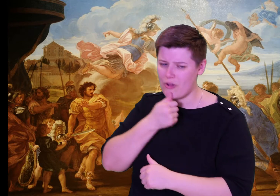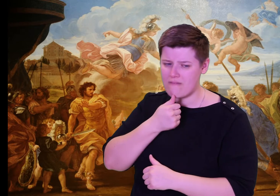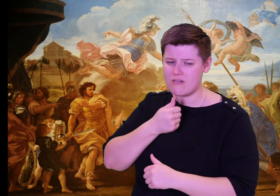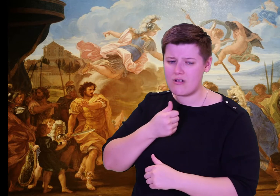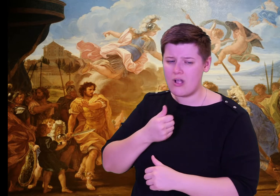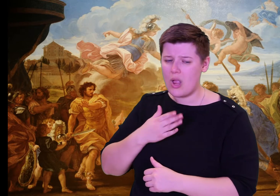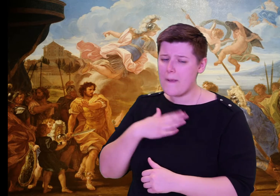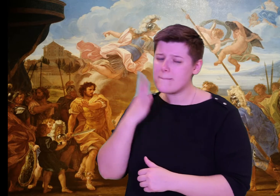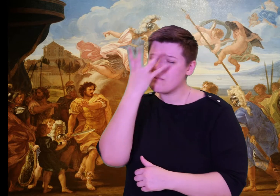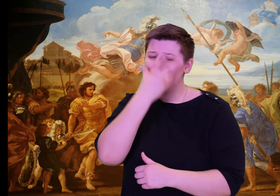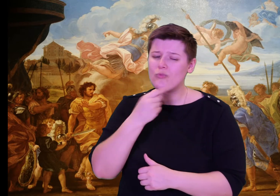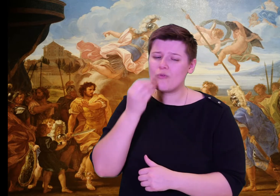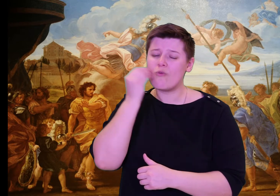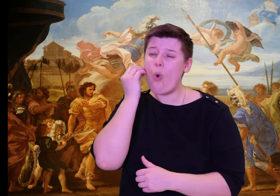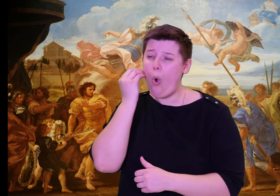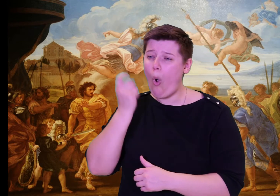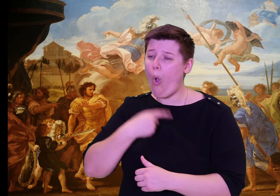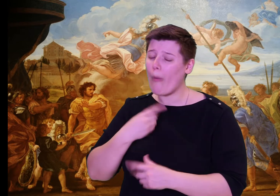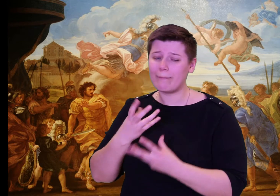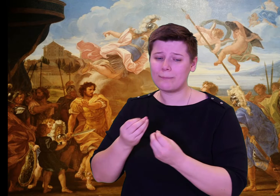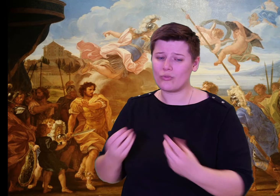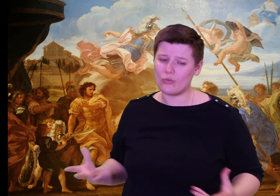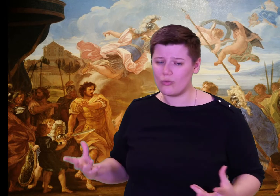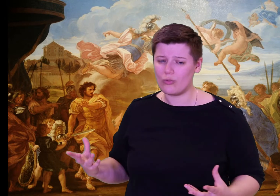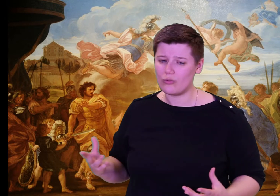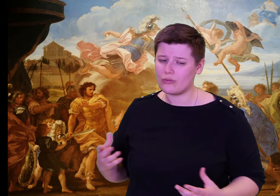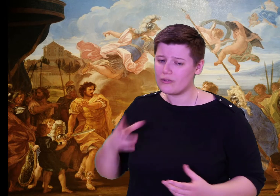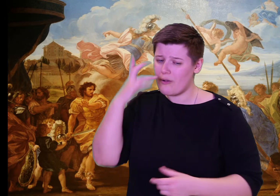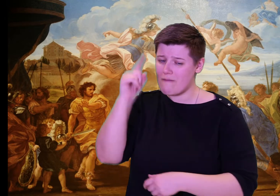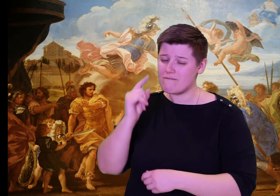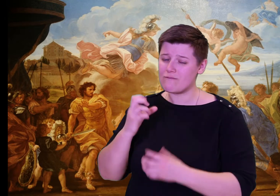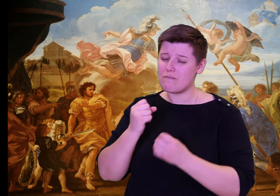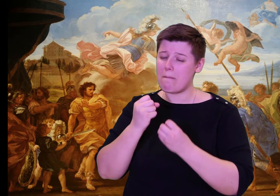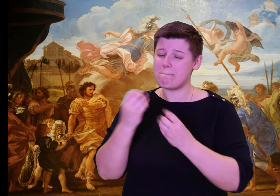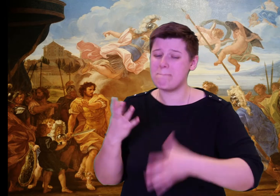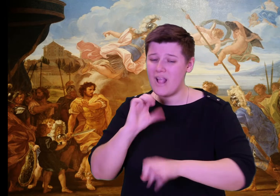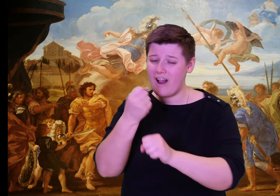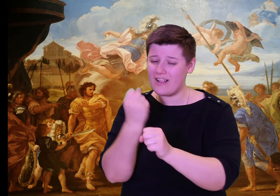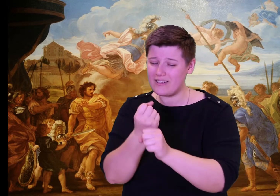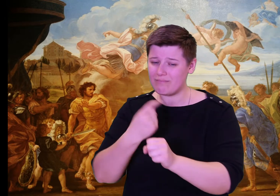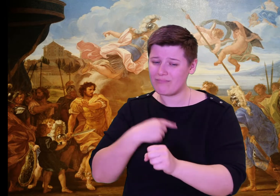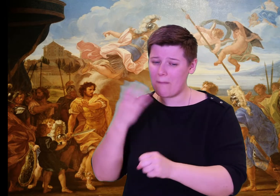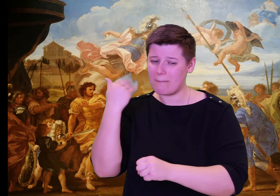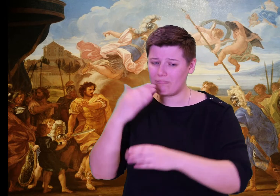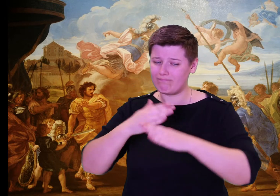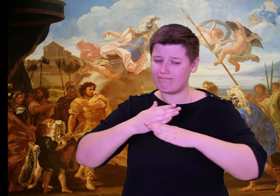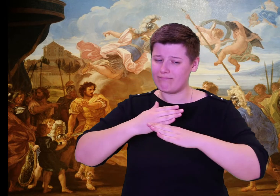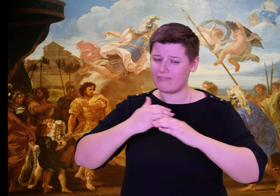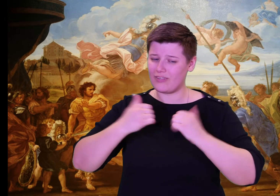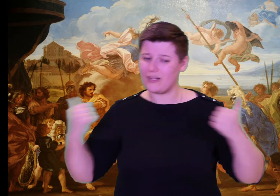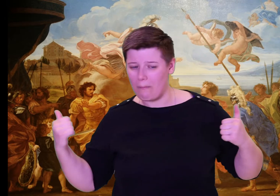I can take no joy at all in my wealth. Whoever they may be, your fathers have